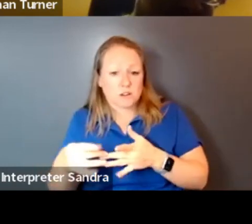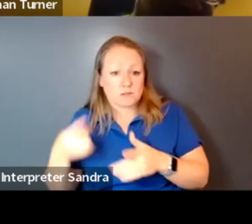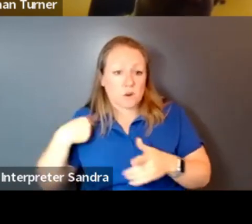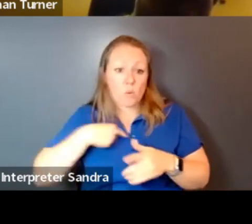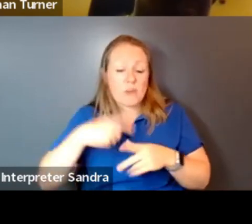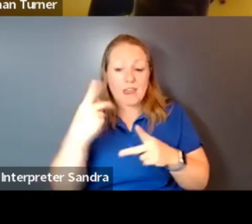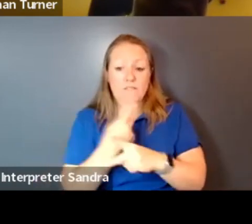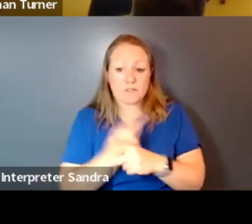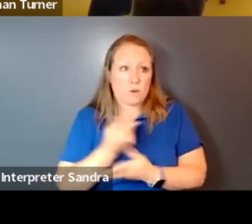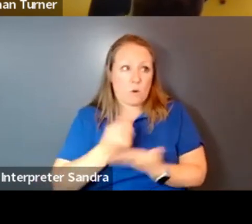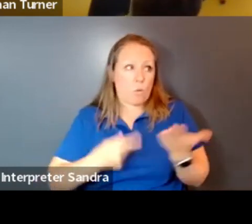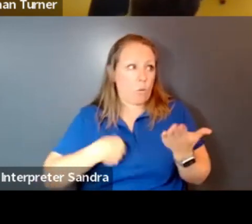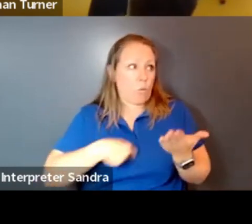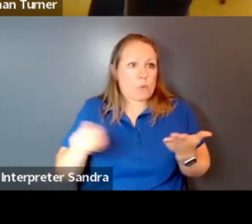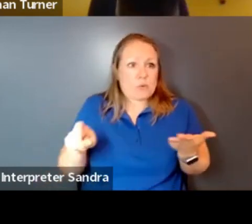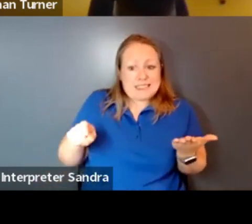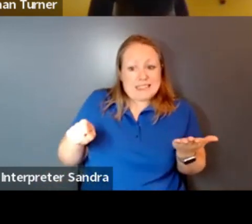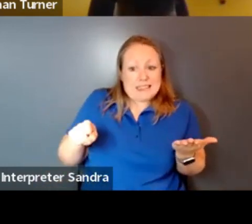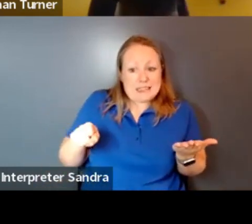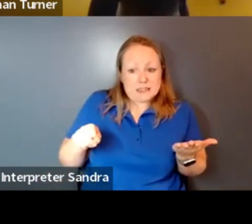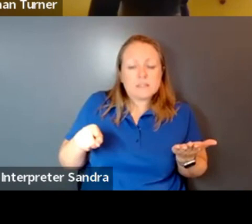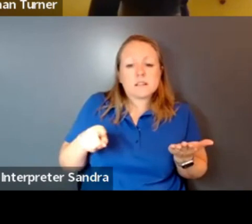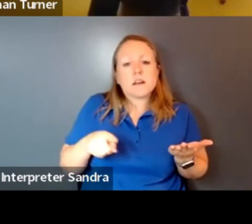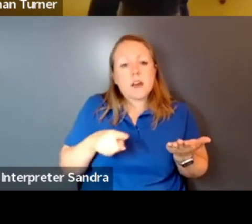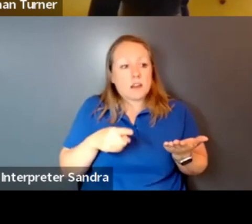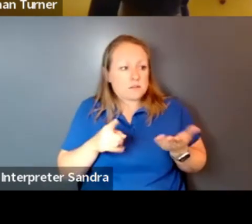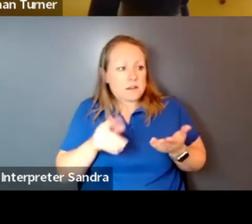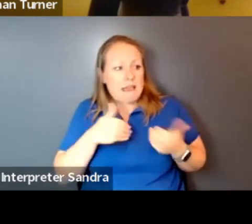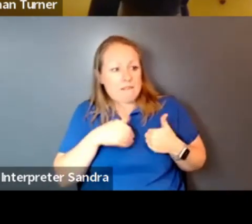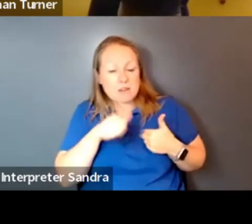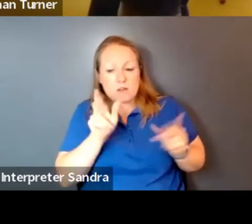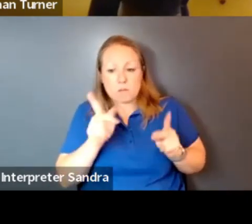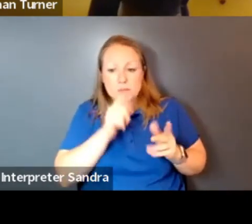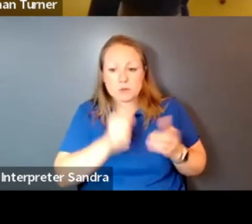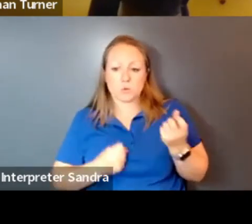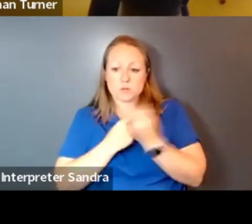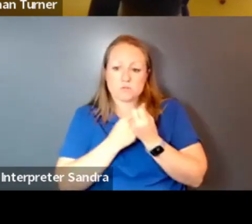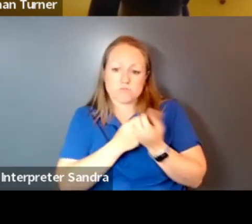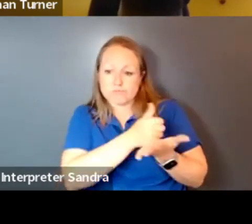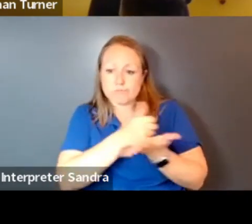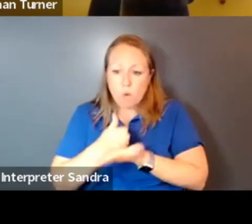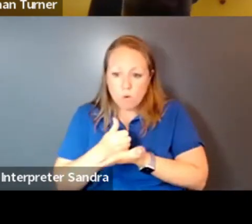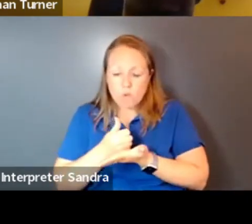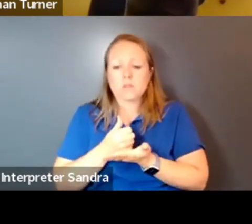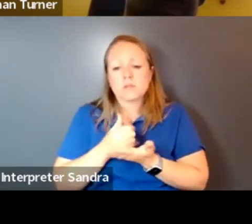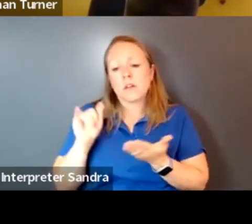we need, and having other people's support is, you know, very important, and to influence advocacy.